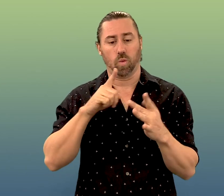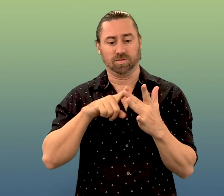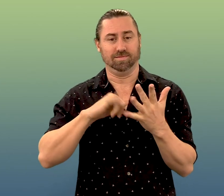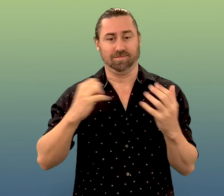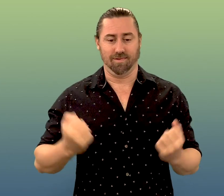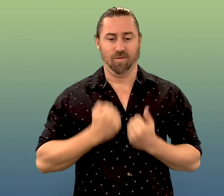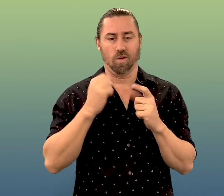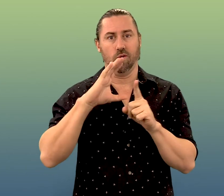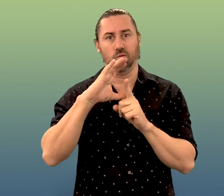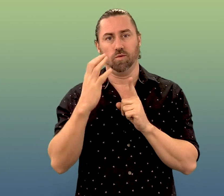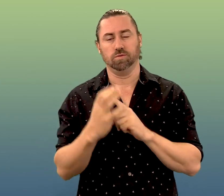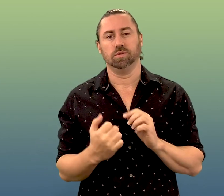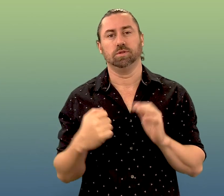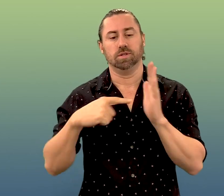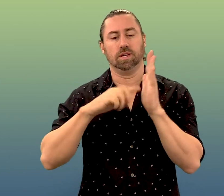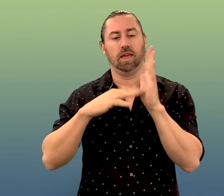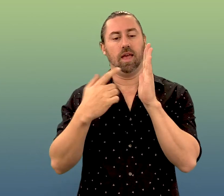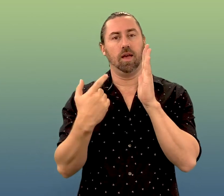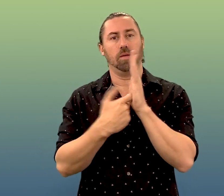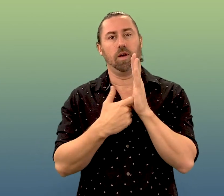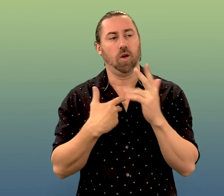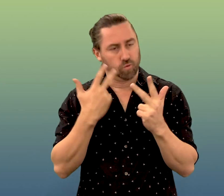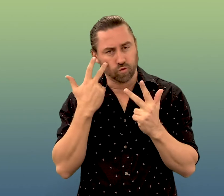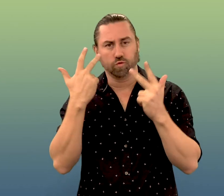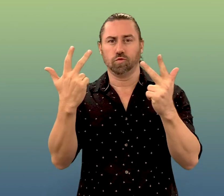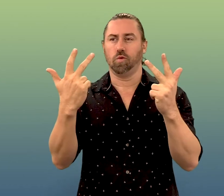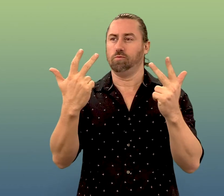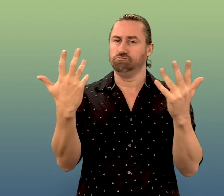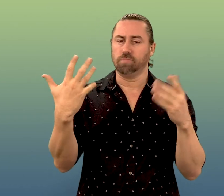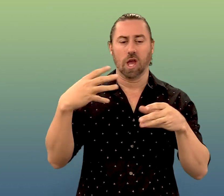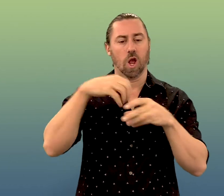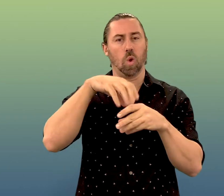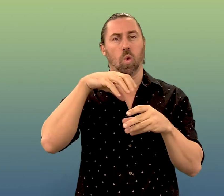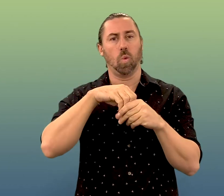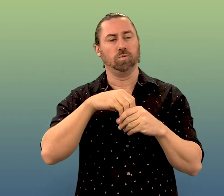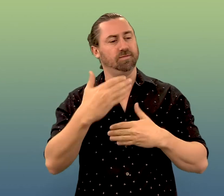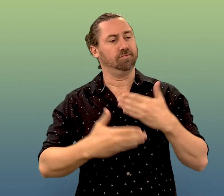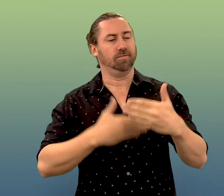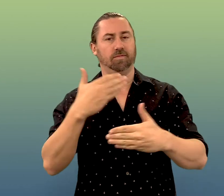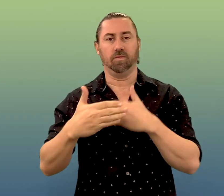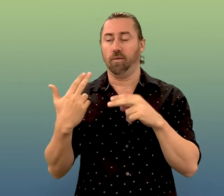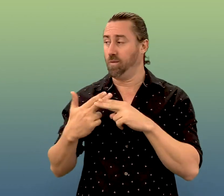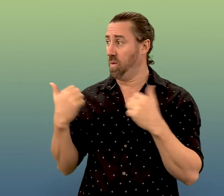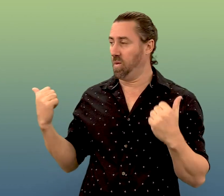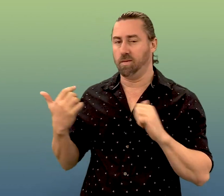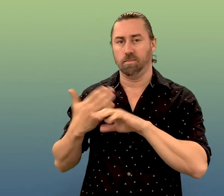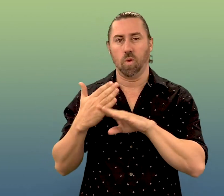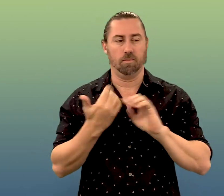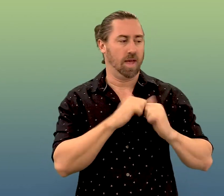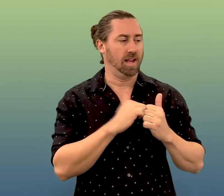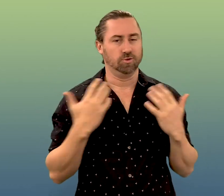Inclusion is our culture. TMR models inclusive actions and behaviours for our partners.